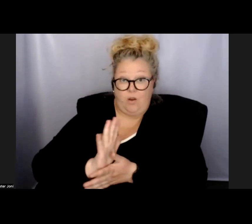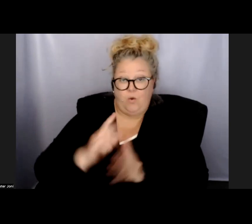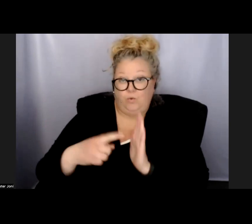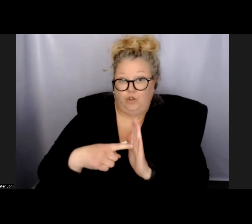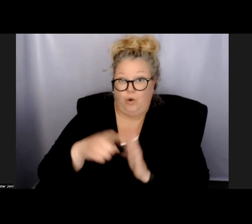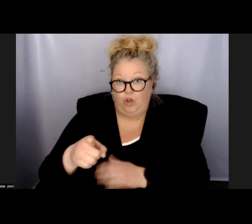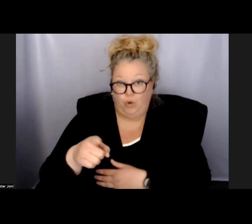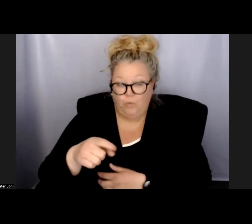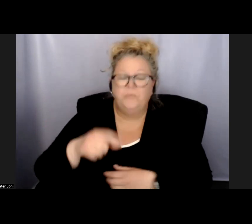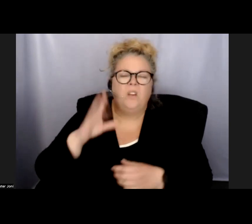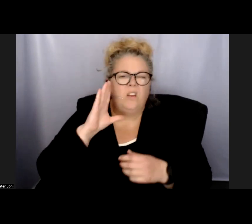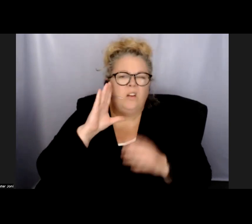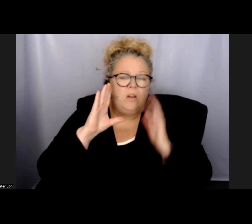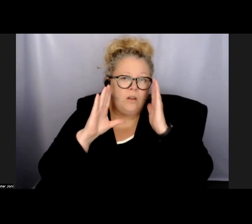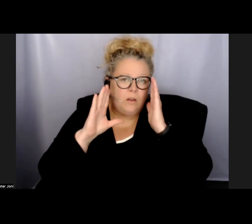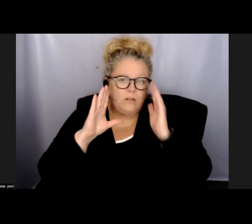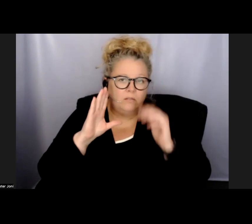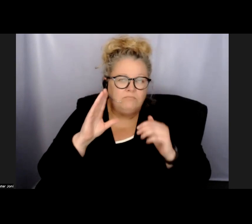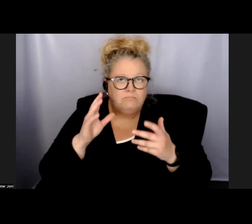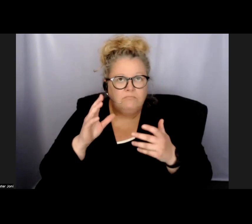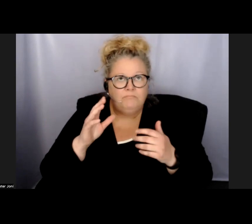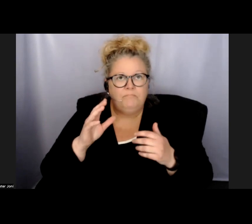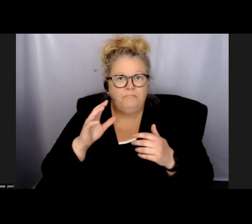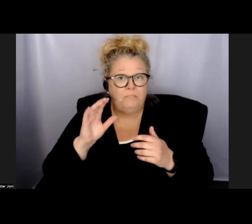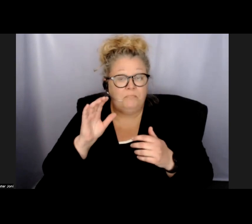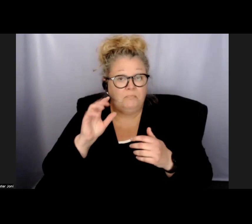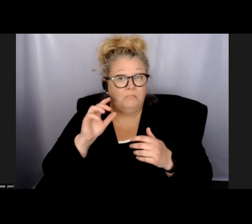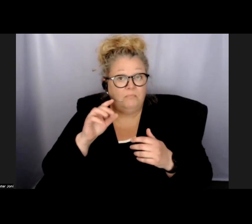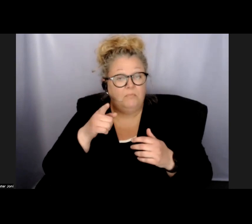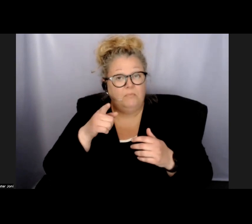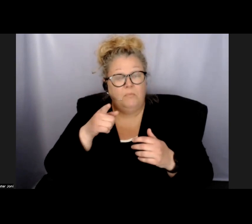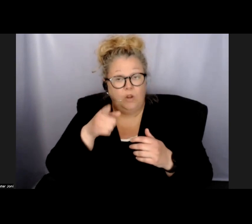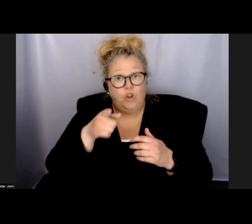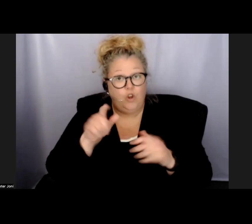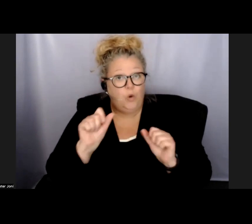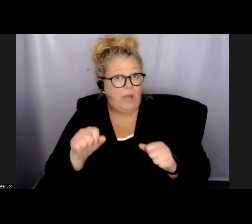going to demonstrate or it's actually going to allow you to try your ability to read